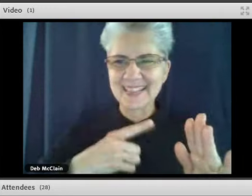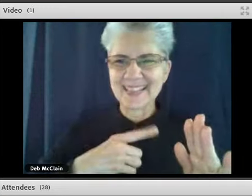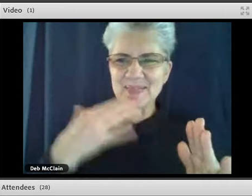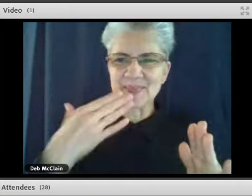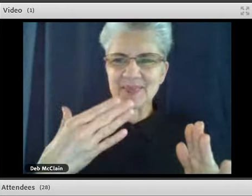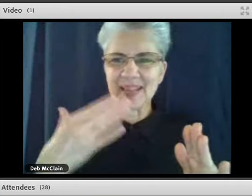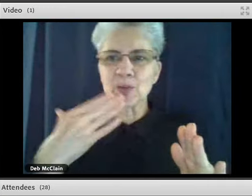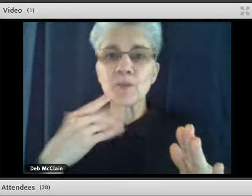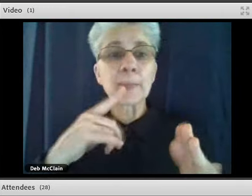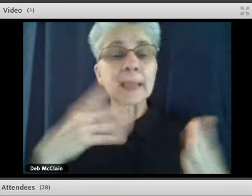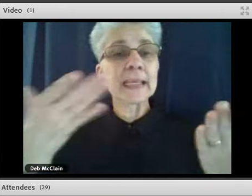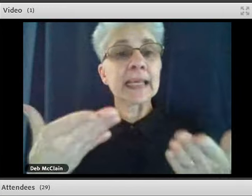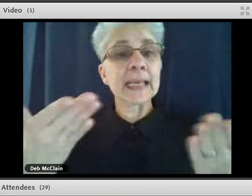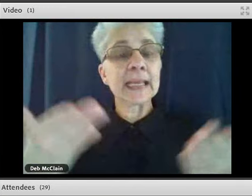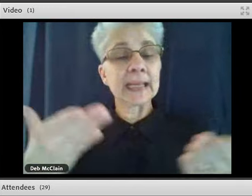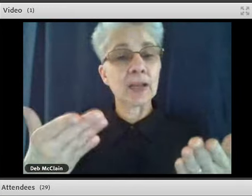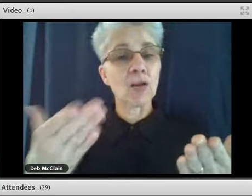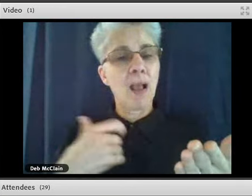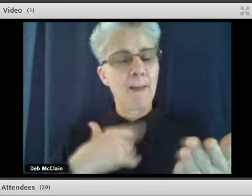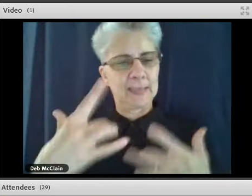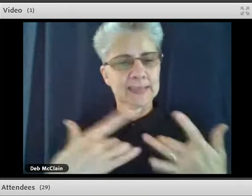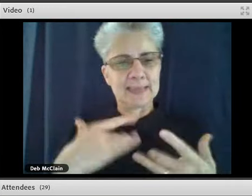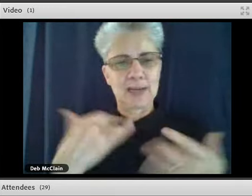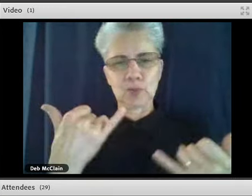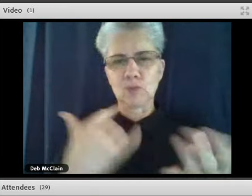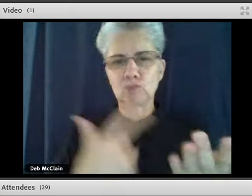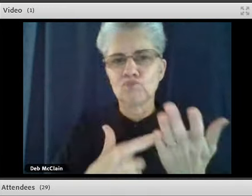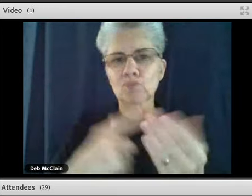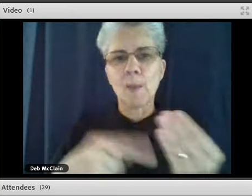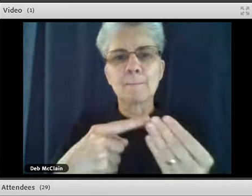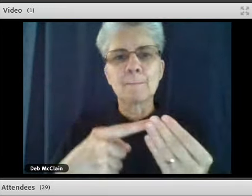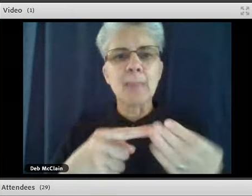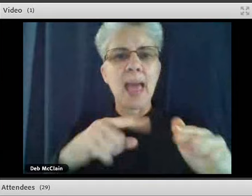Thank you again for being here. I'm so excited today to talk to you about accessibility.